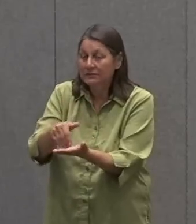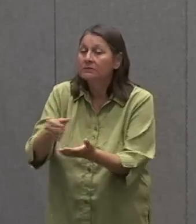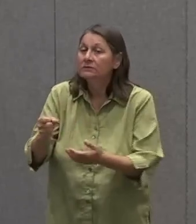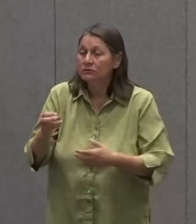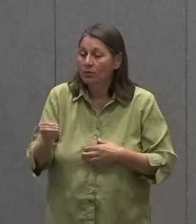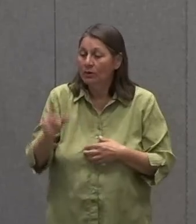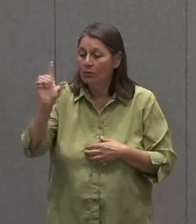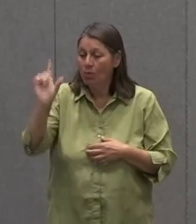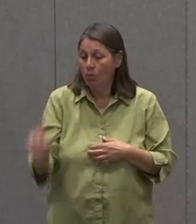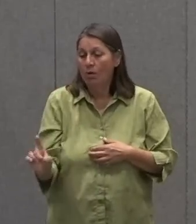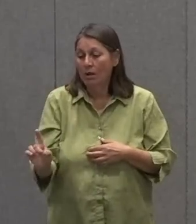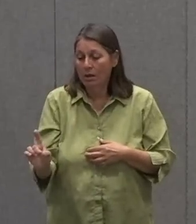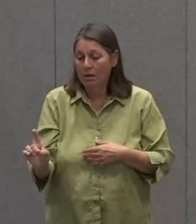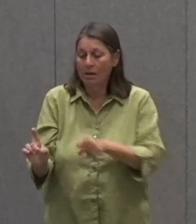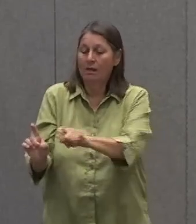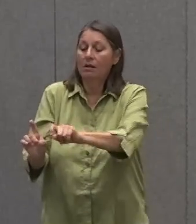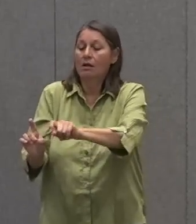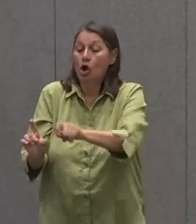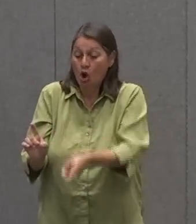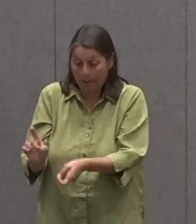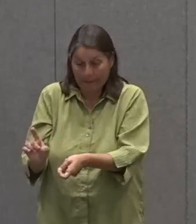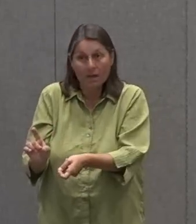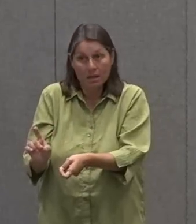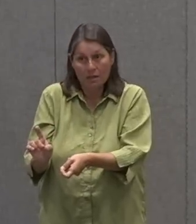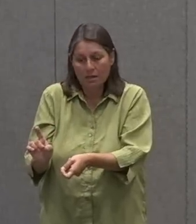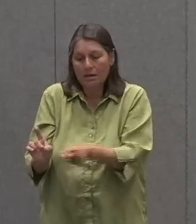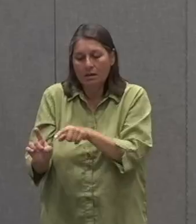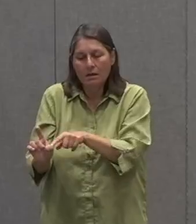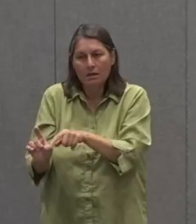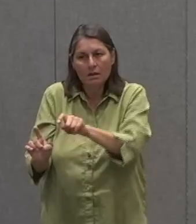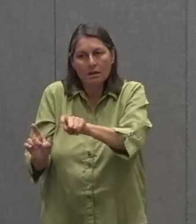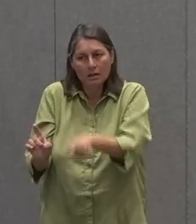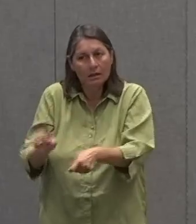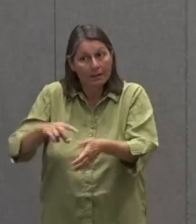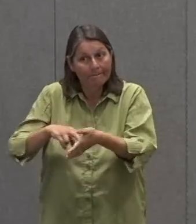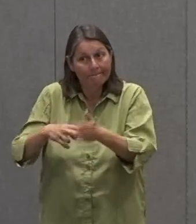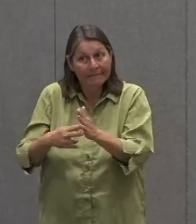so 1,000, no hundreds,